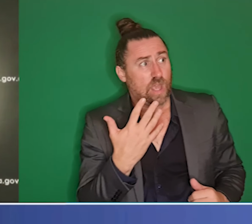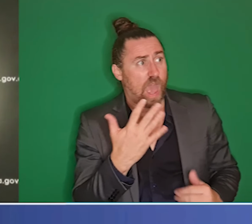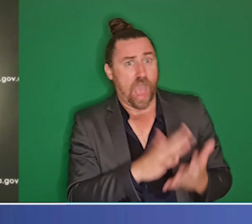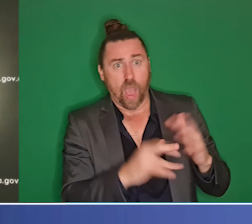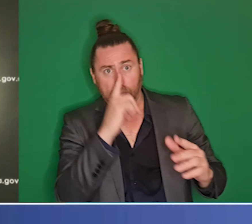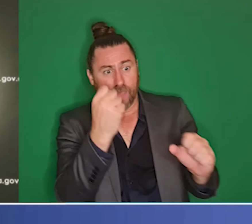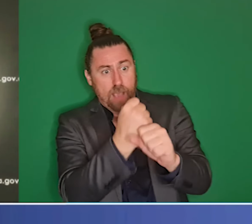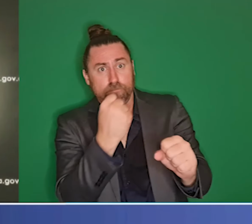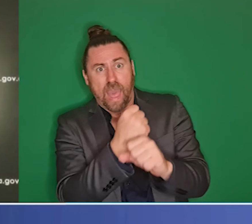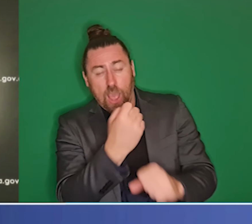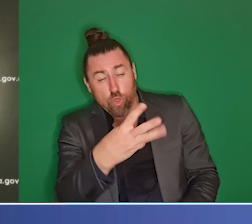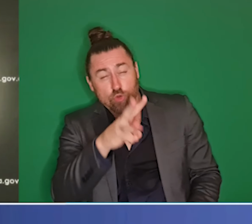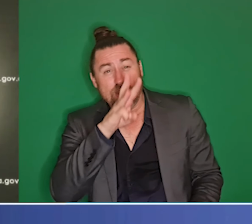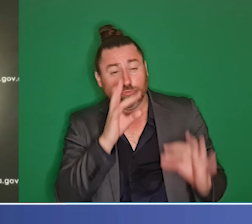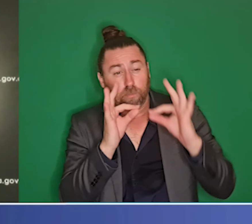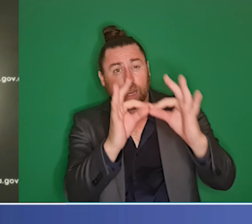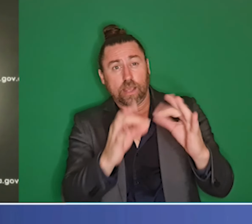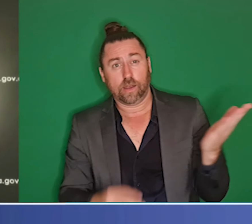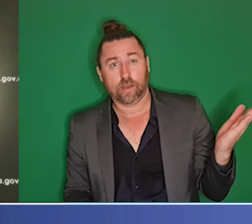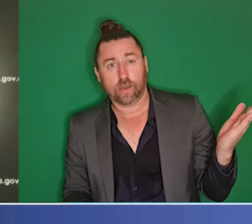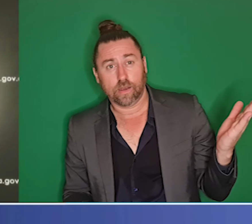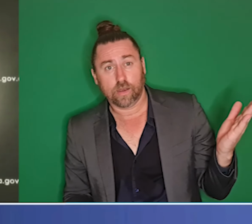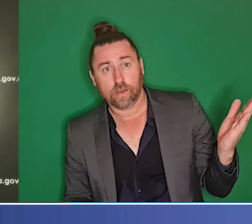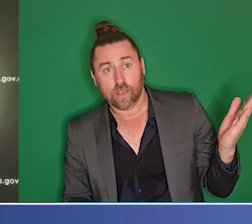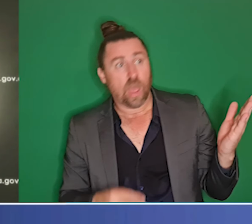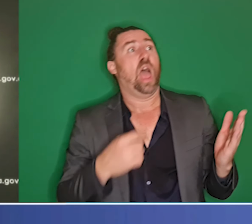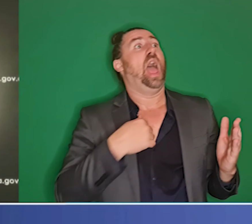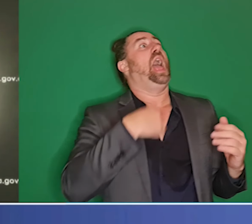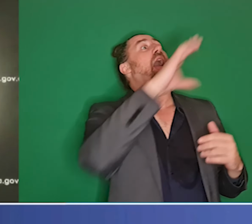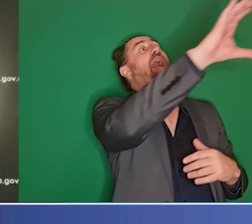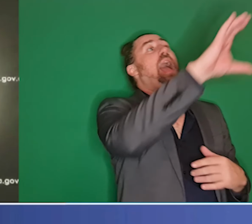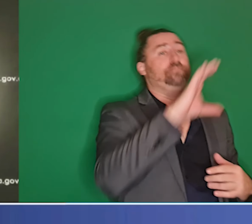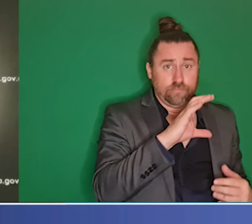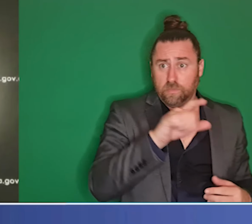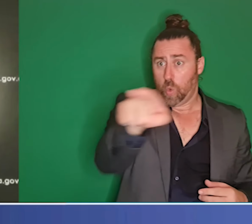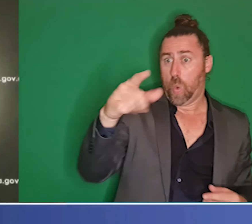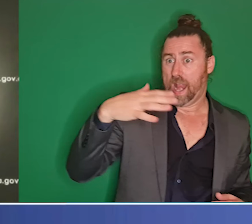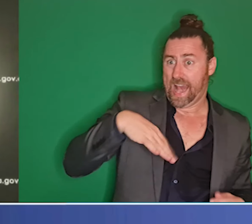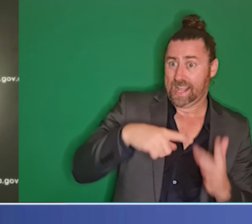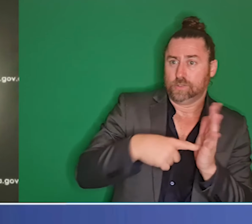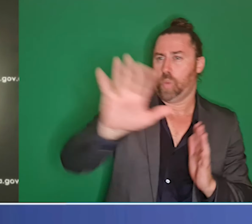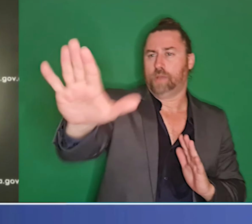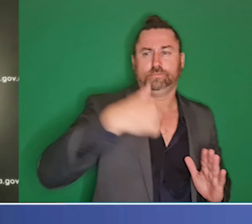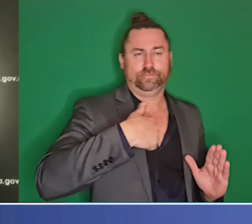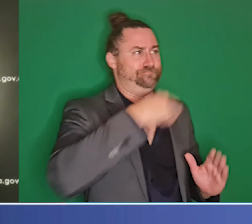and of diverting those tests from people who most need them. It's a very dangerous and irresponsible policy.